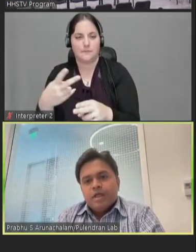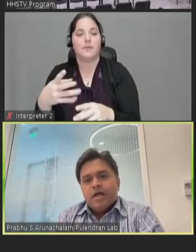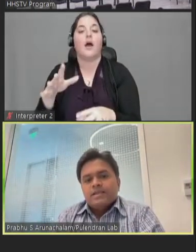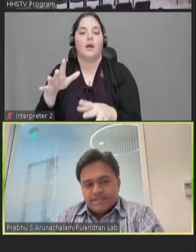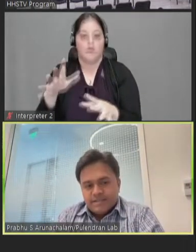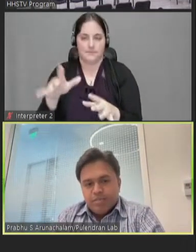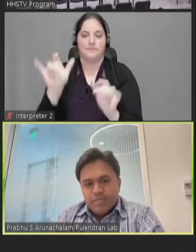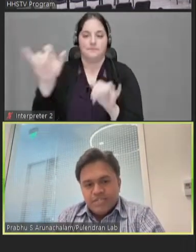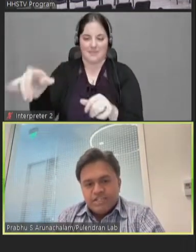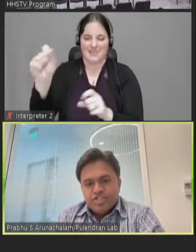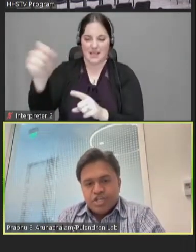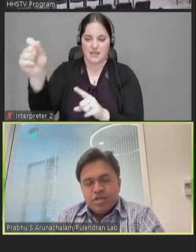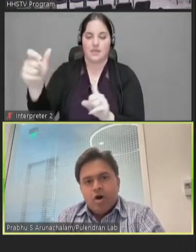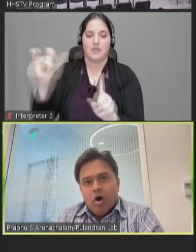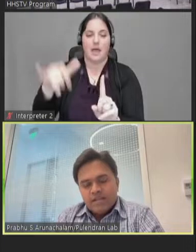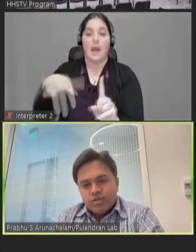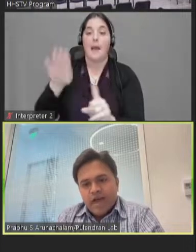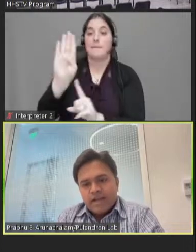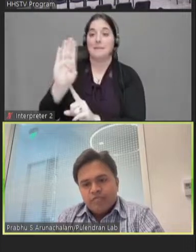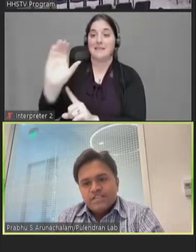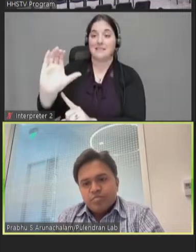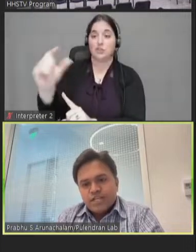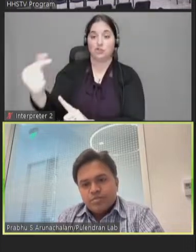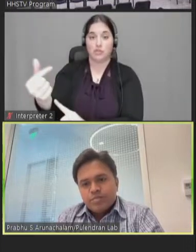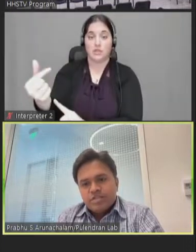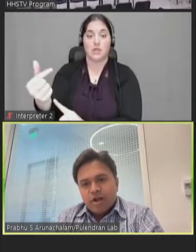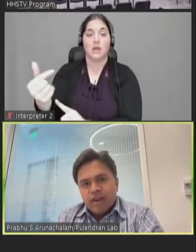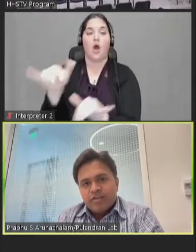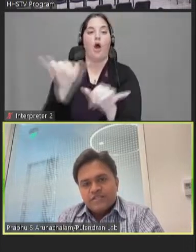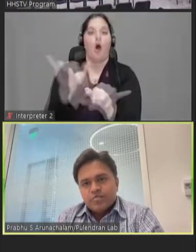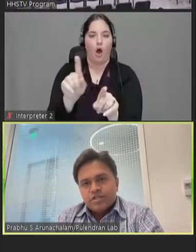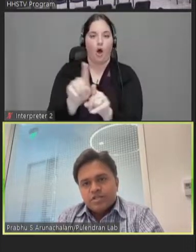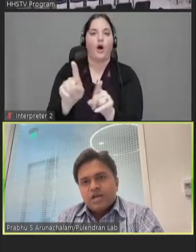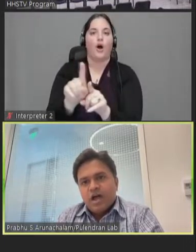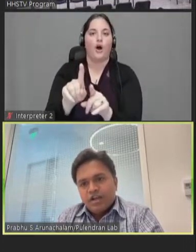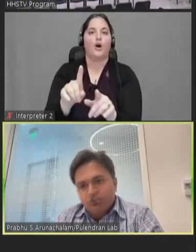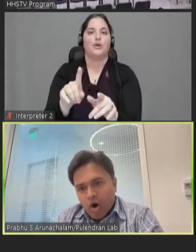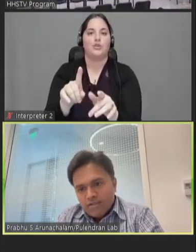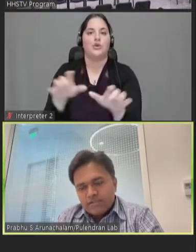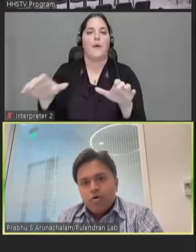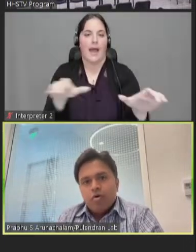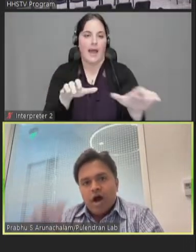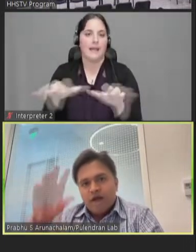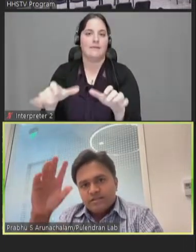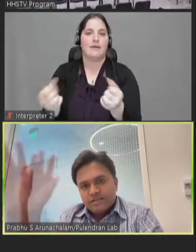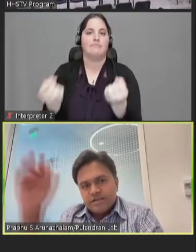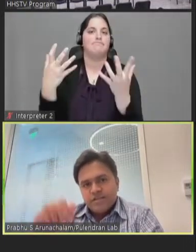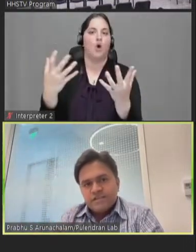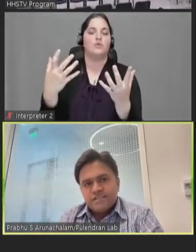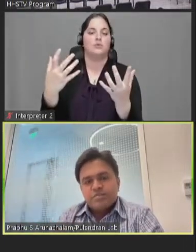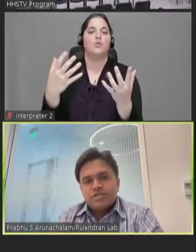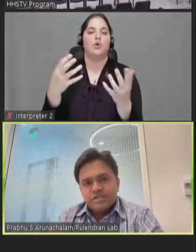yes, BCG also activates multiple toll-like receptors and also other surface receptors